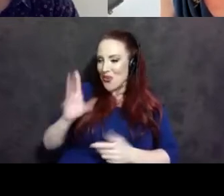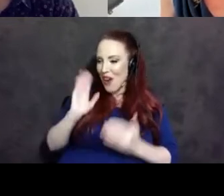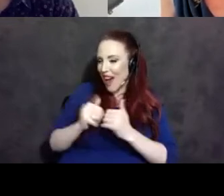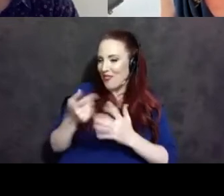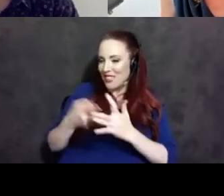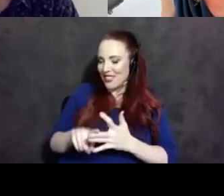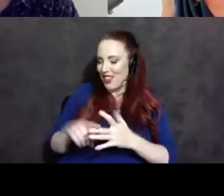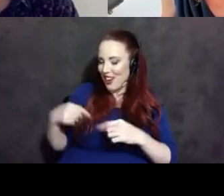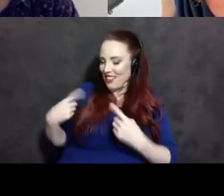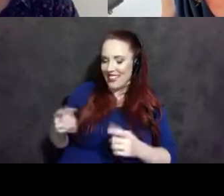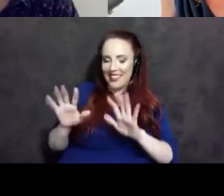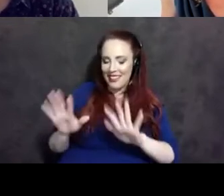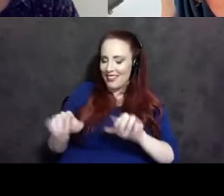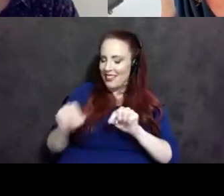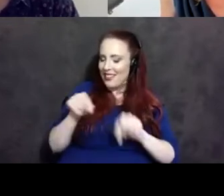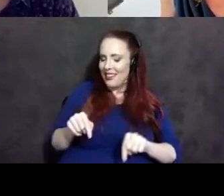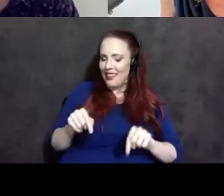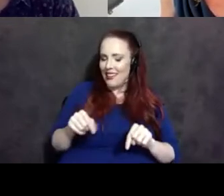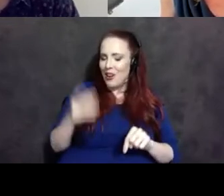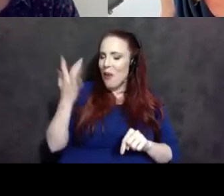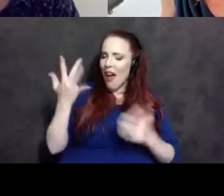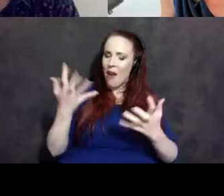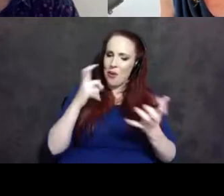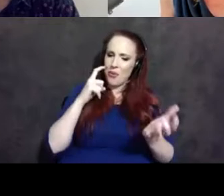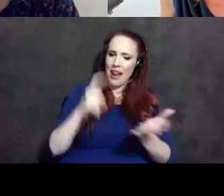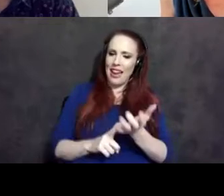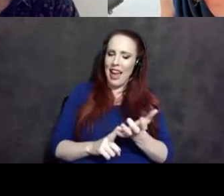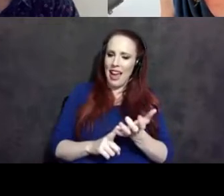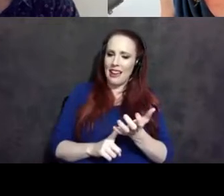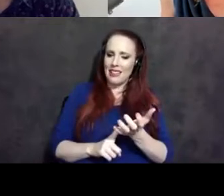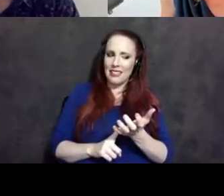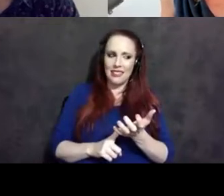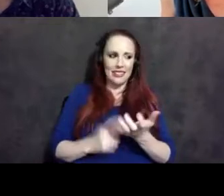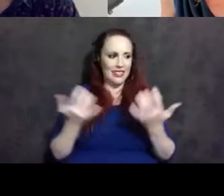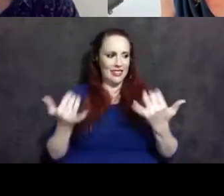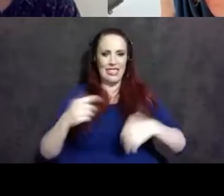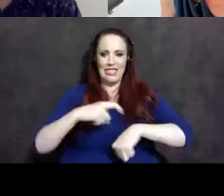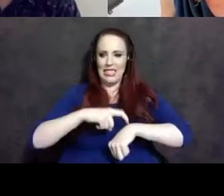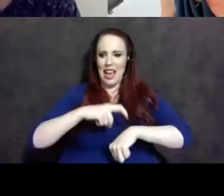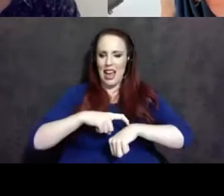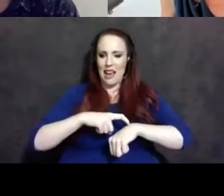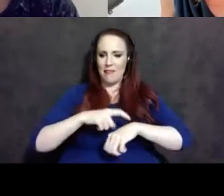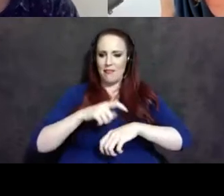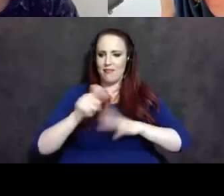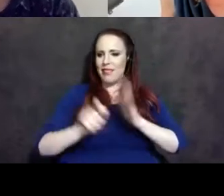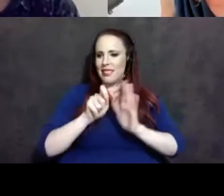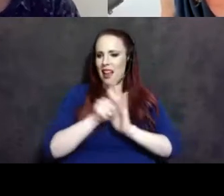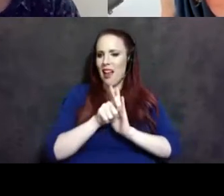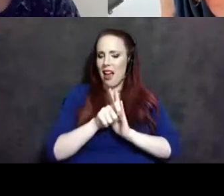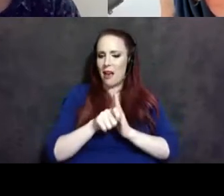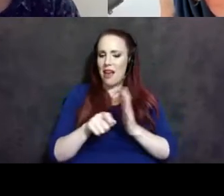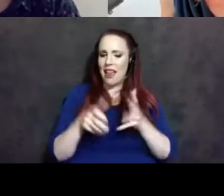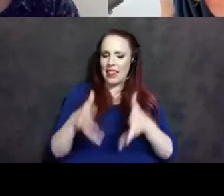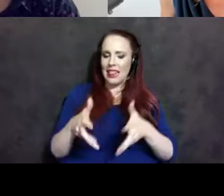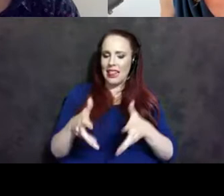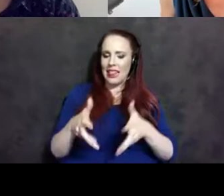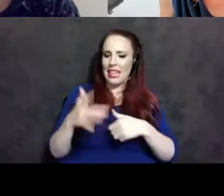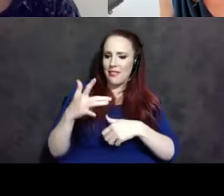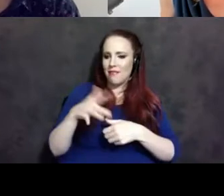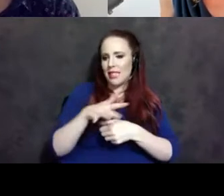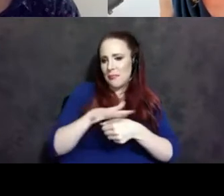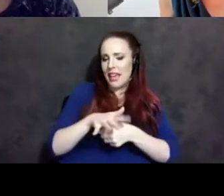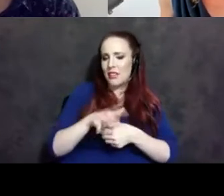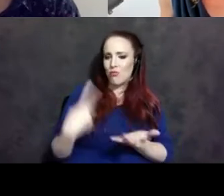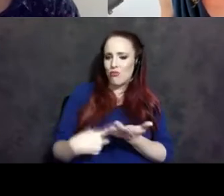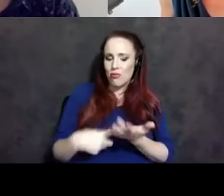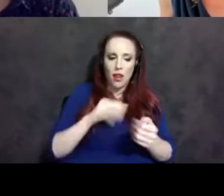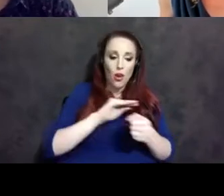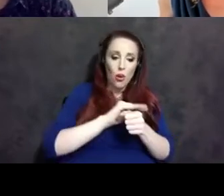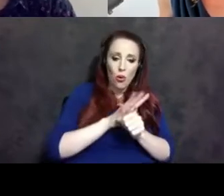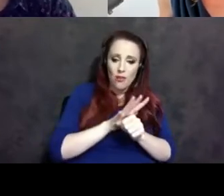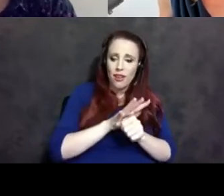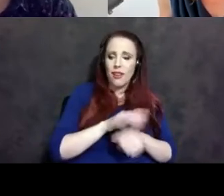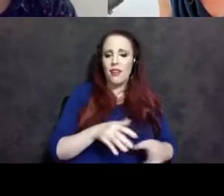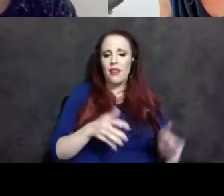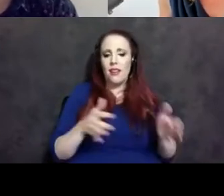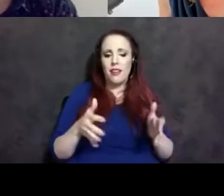of days because I want to leave space for talking about that with COVID19, the transgender